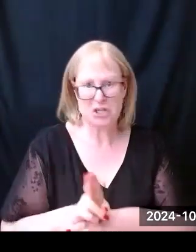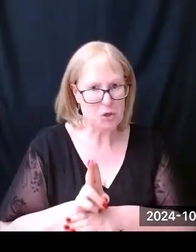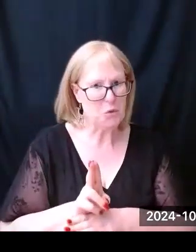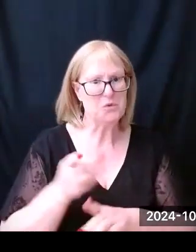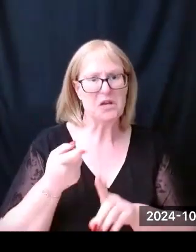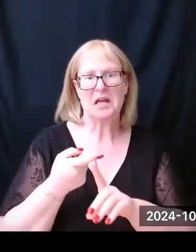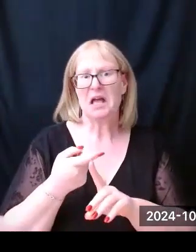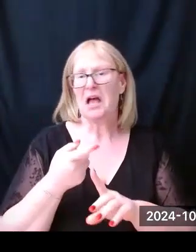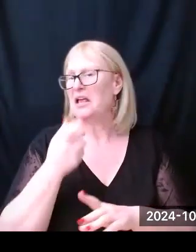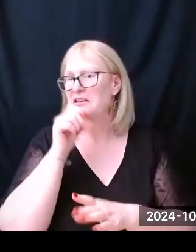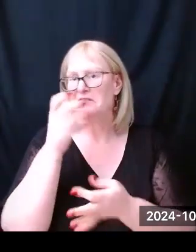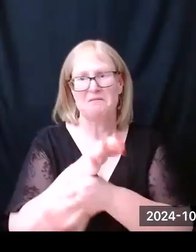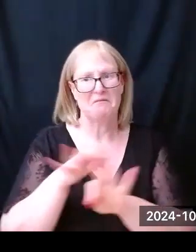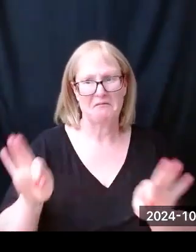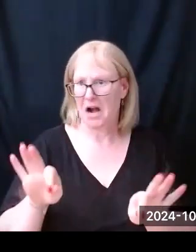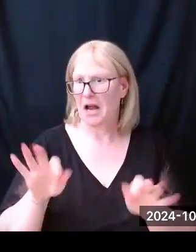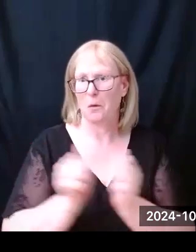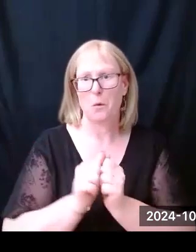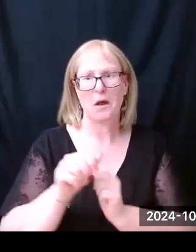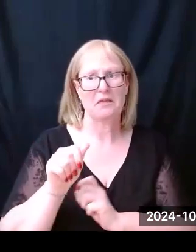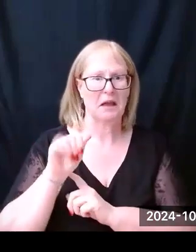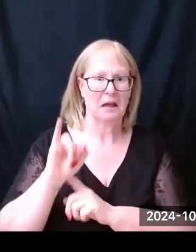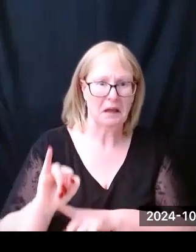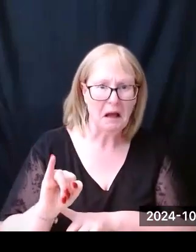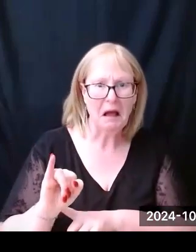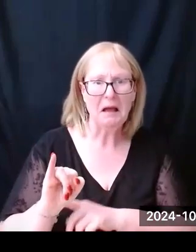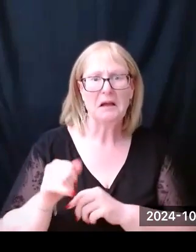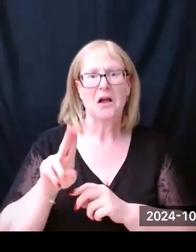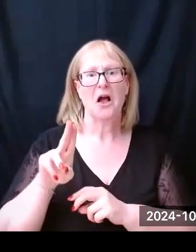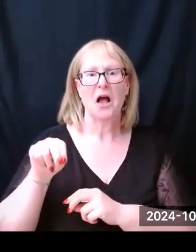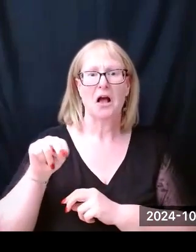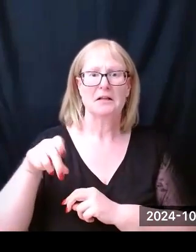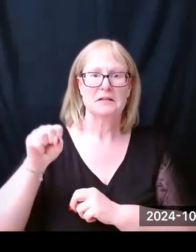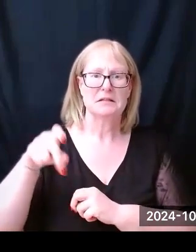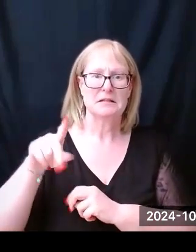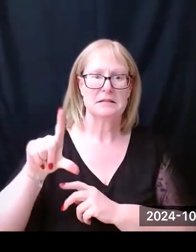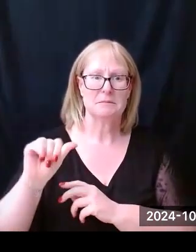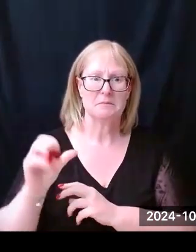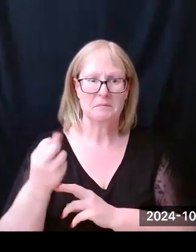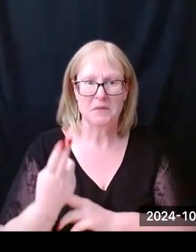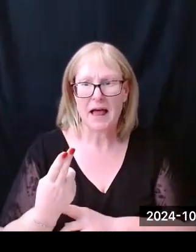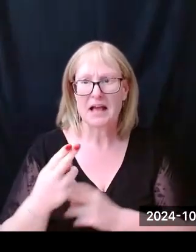or AI generated with a subscription to MidJourney, or they're part of our own Connecticut Children's Image Library.